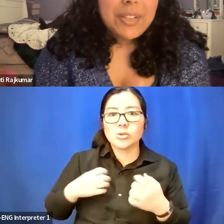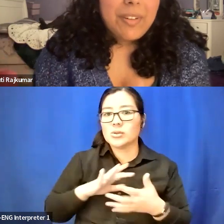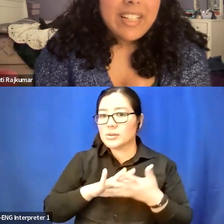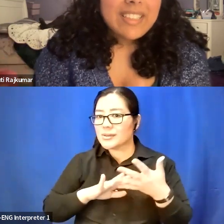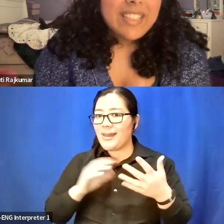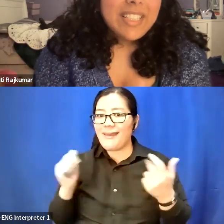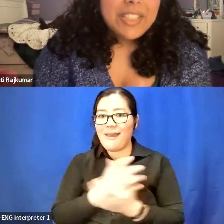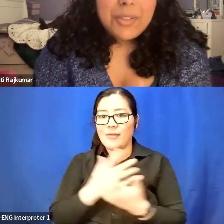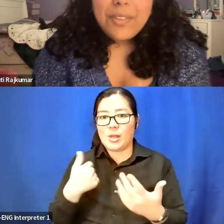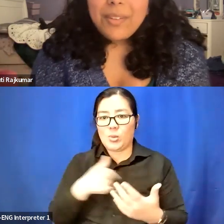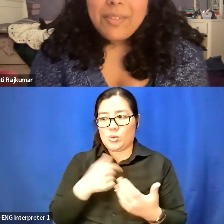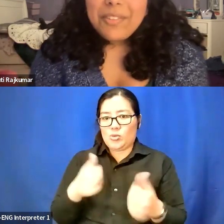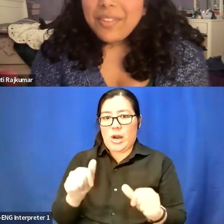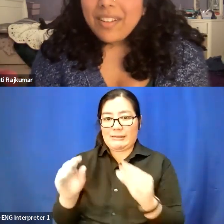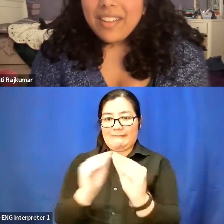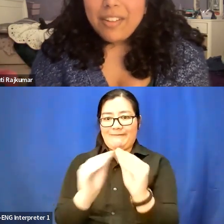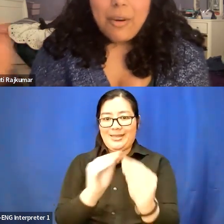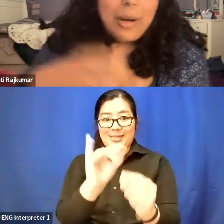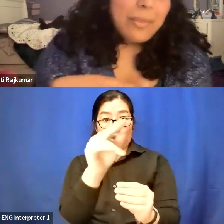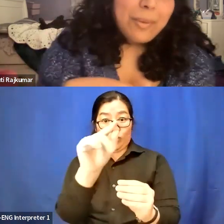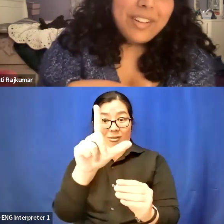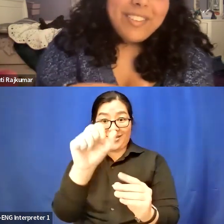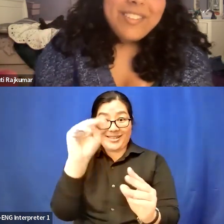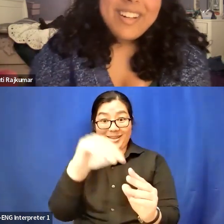to correct in journalism is just going to like go out the window